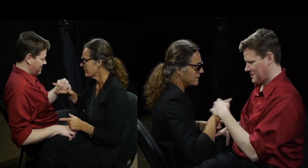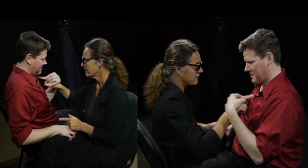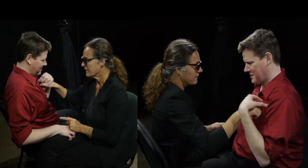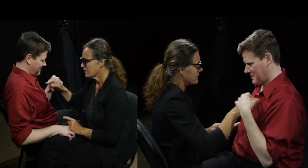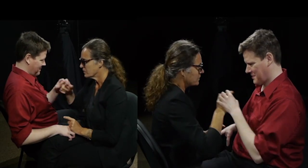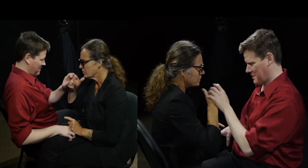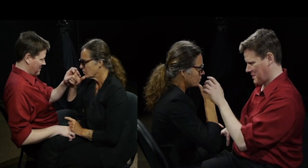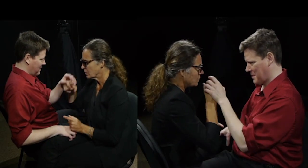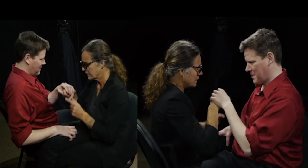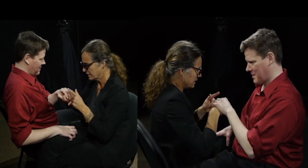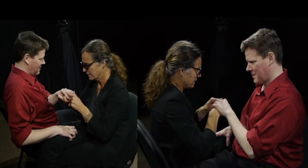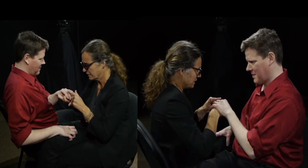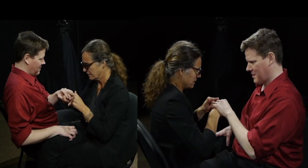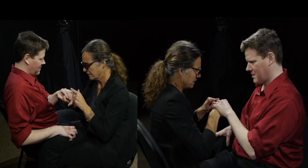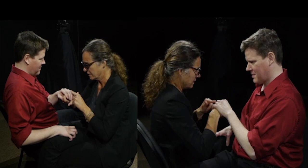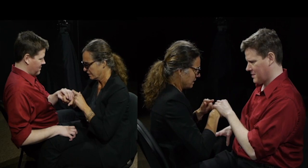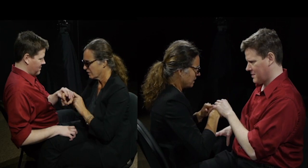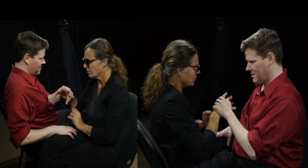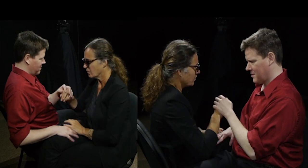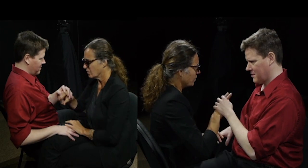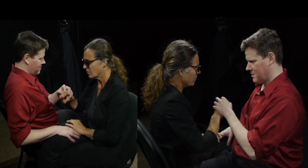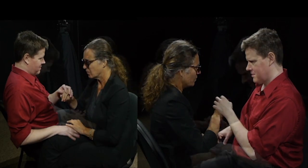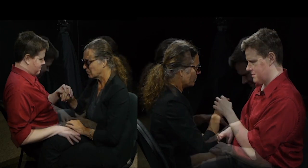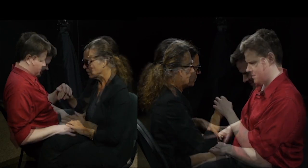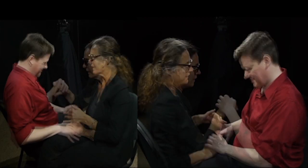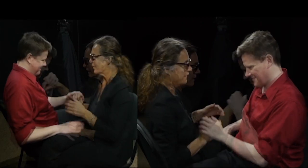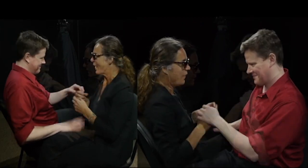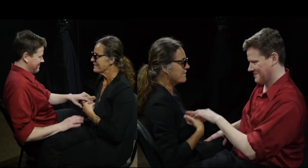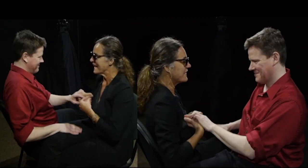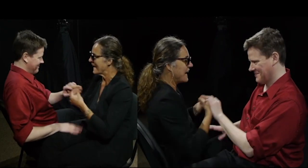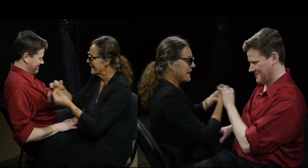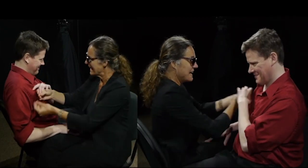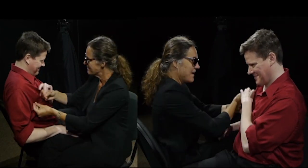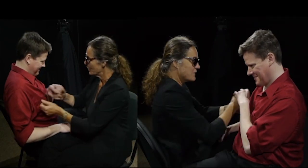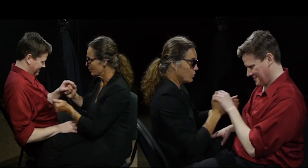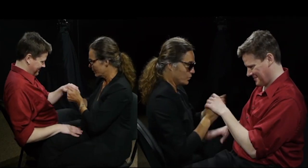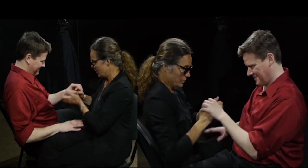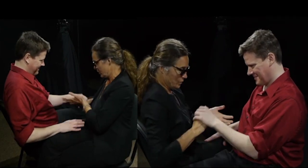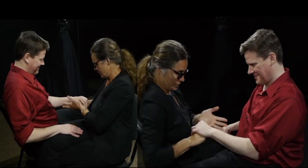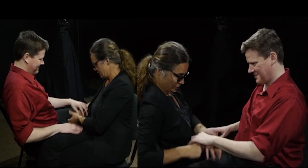It's been difficult for us to convince people of this, but we hope that showing people the results of this research